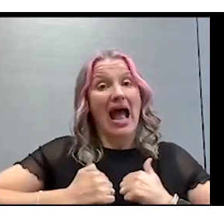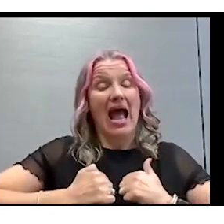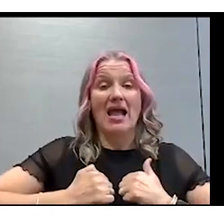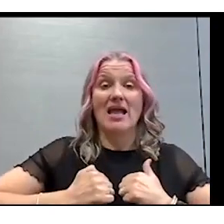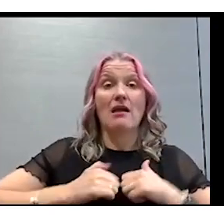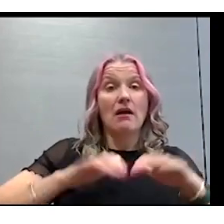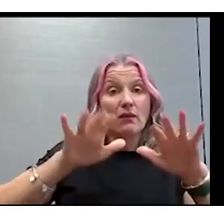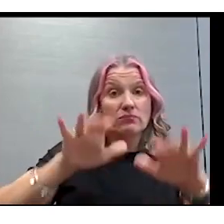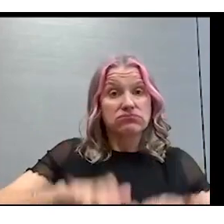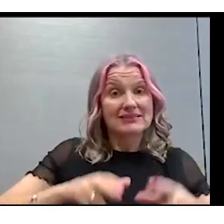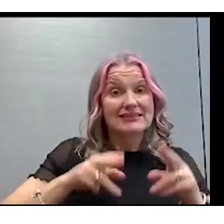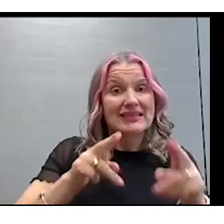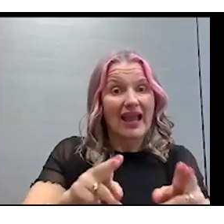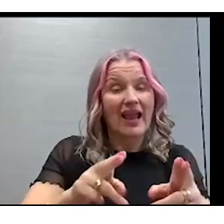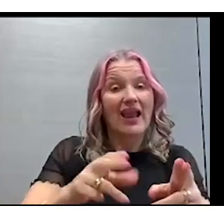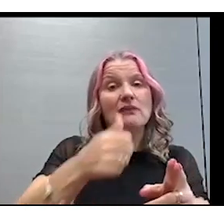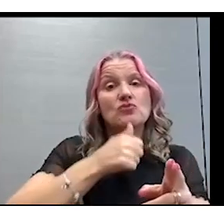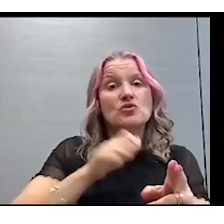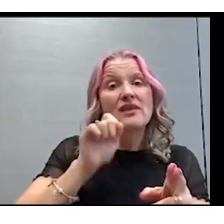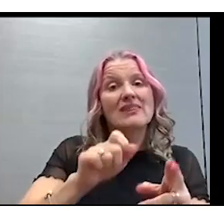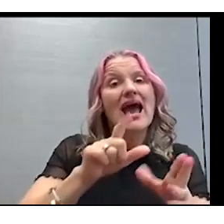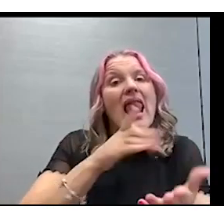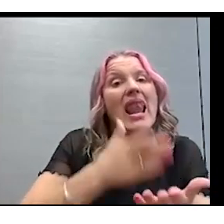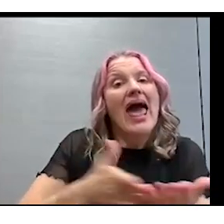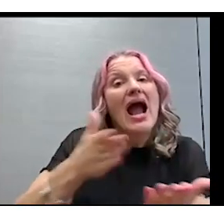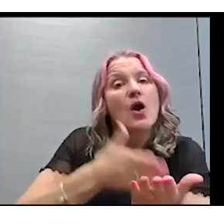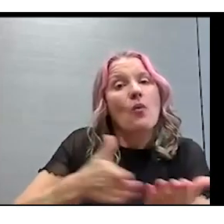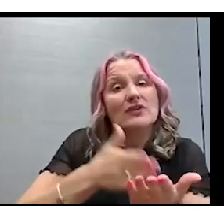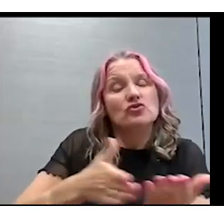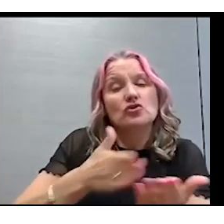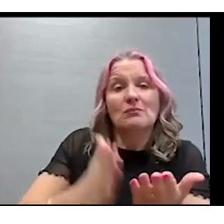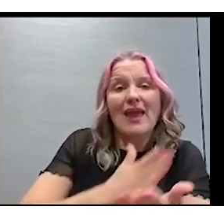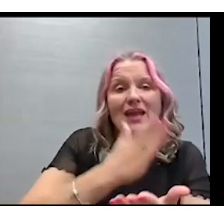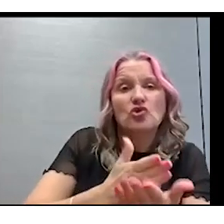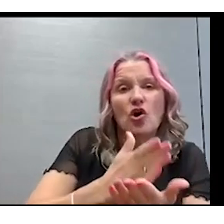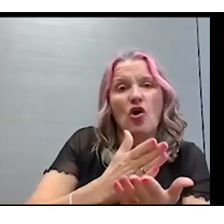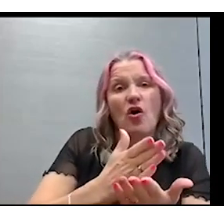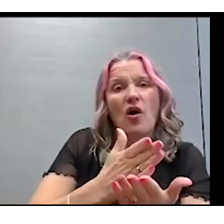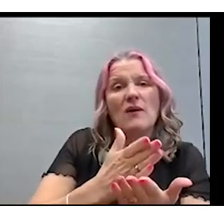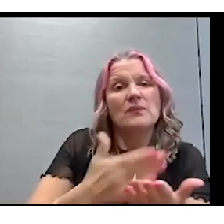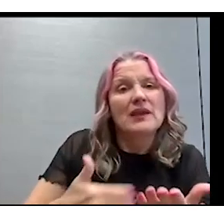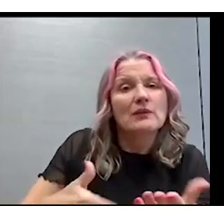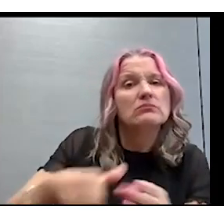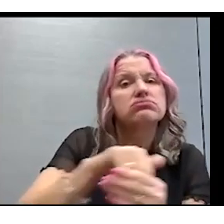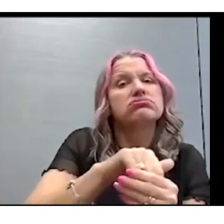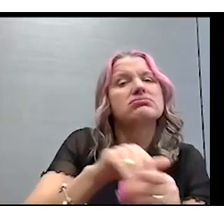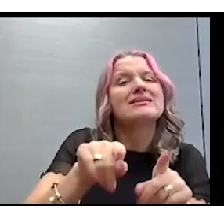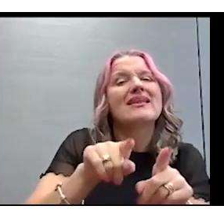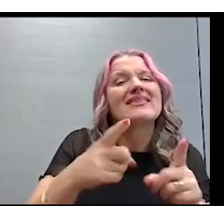when I'm using this language, make sure to produce things that are in a similar vein.